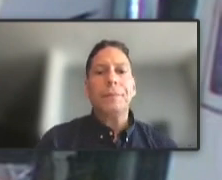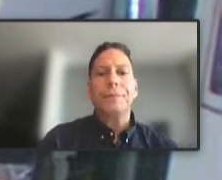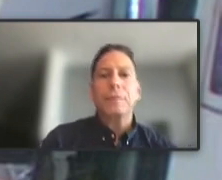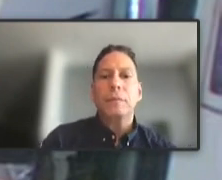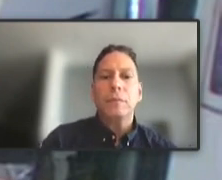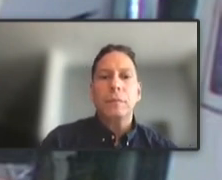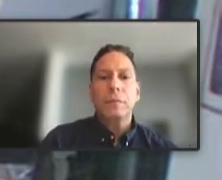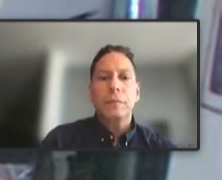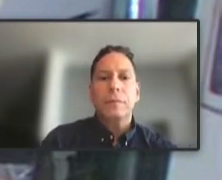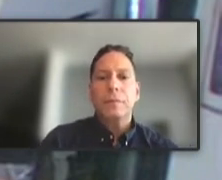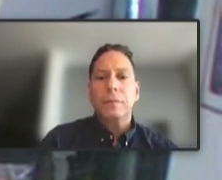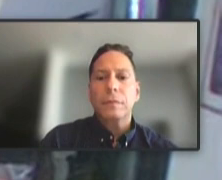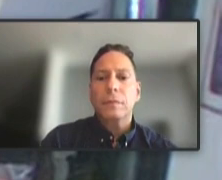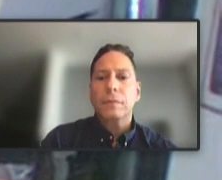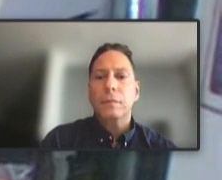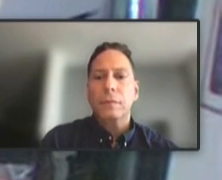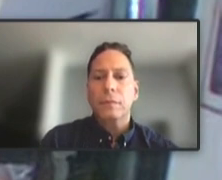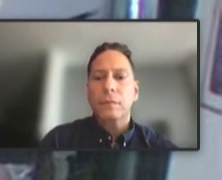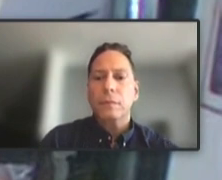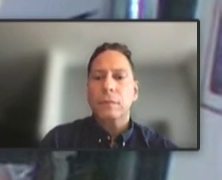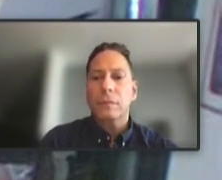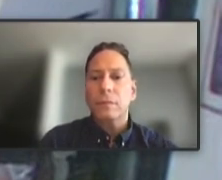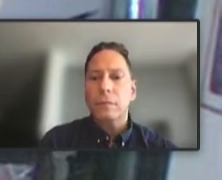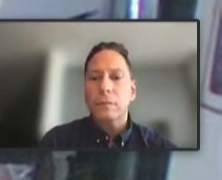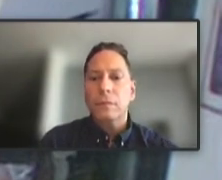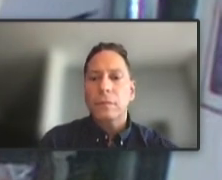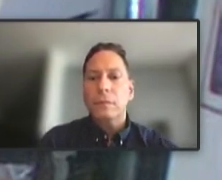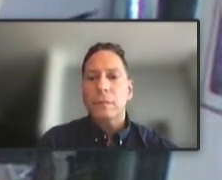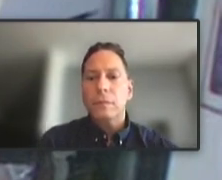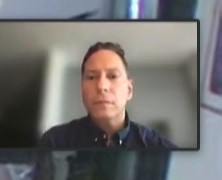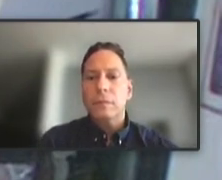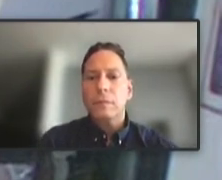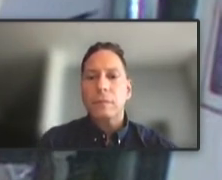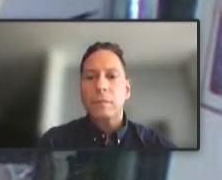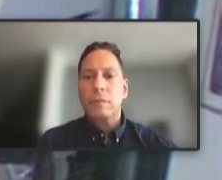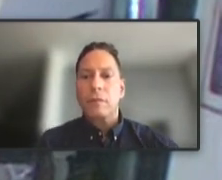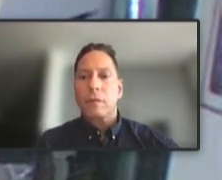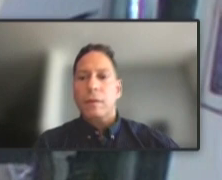we can sort of control maybe what happens, you know, not really, but like, we can sort of control